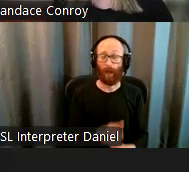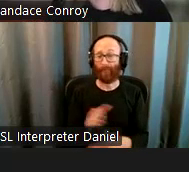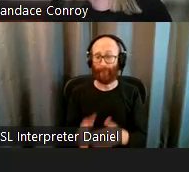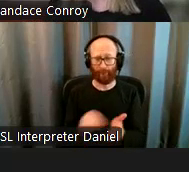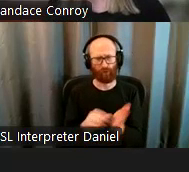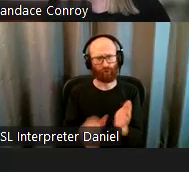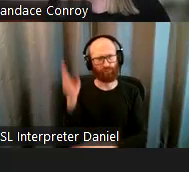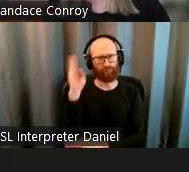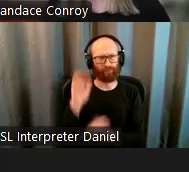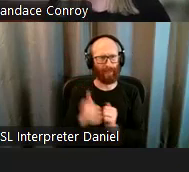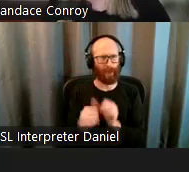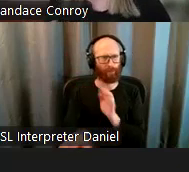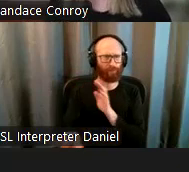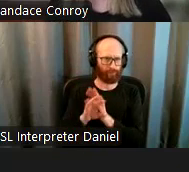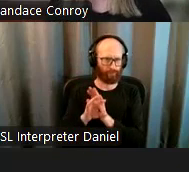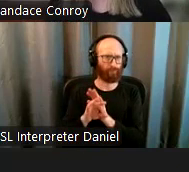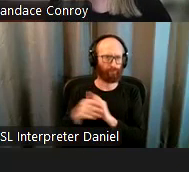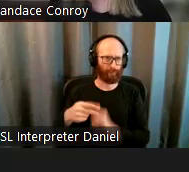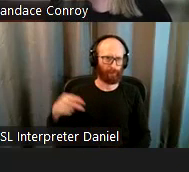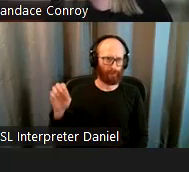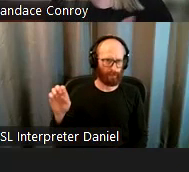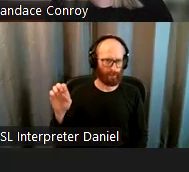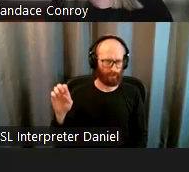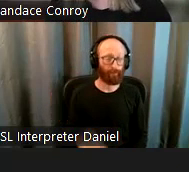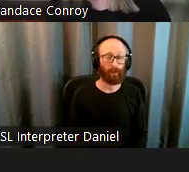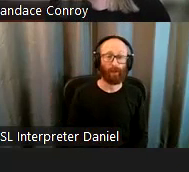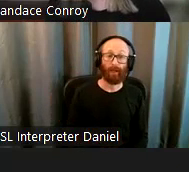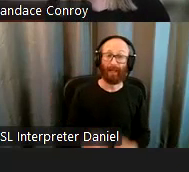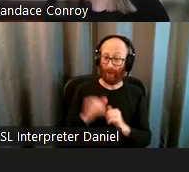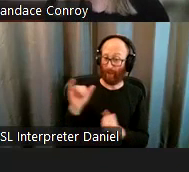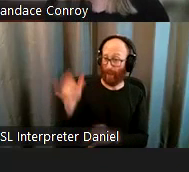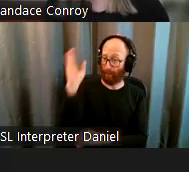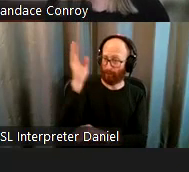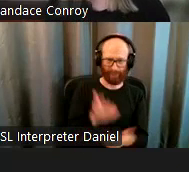to select PPE. How do we differentiate that? Well this is a pretty open-ended task right?